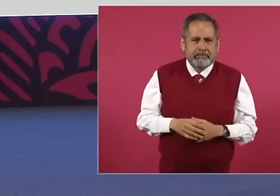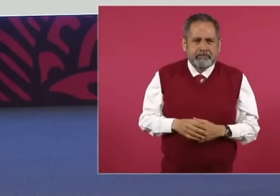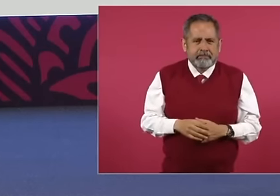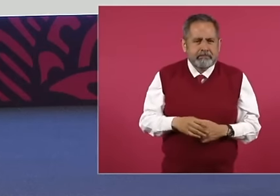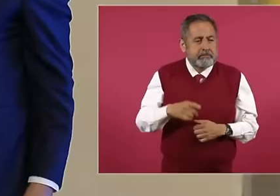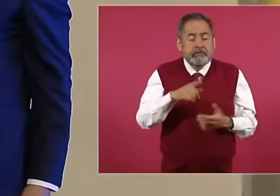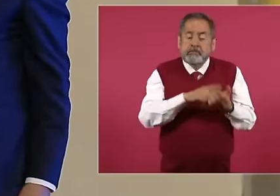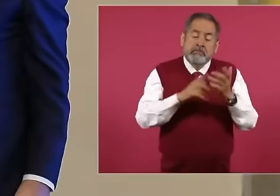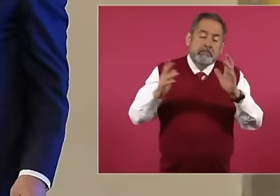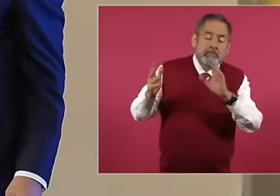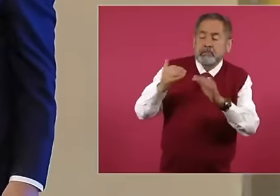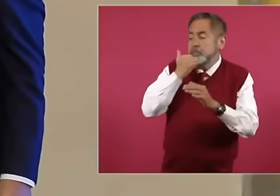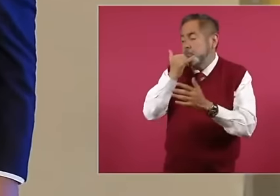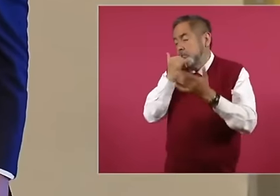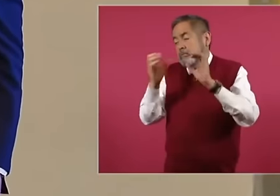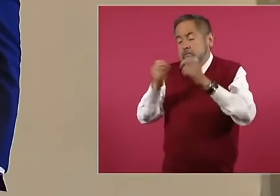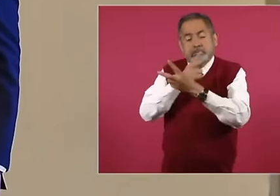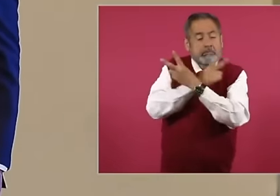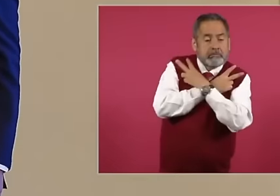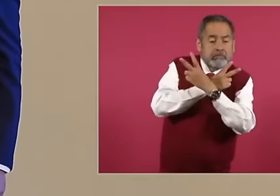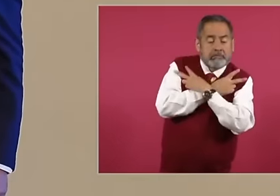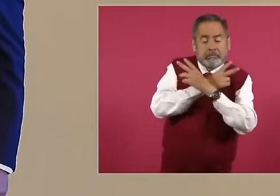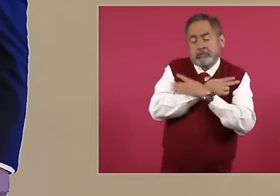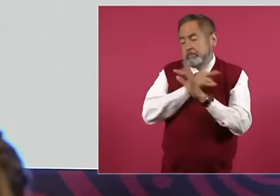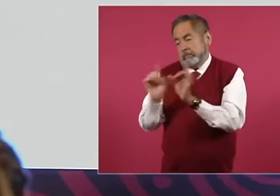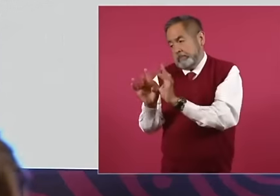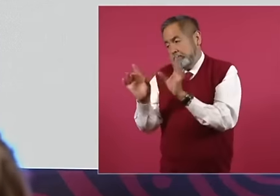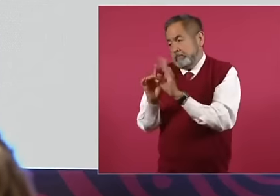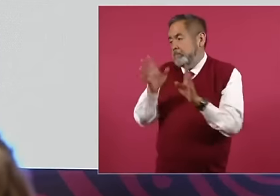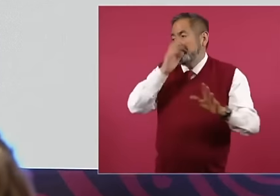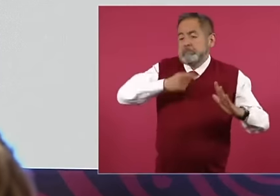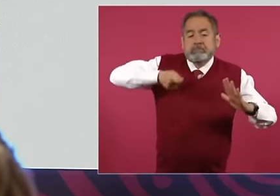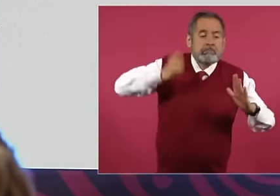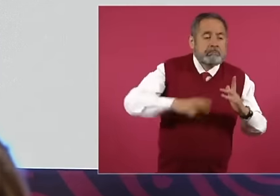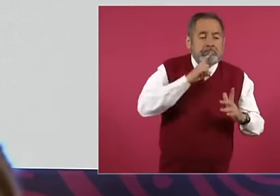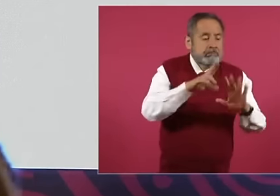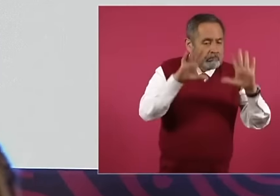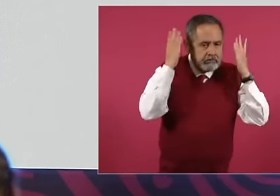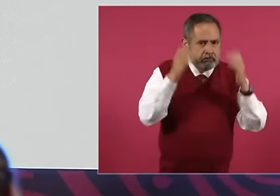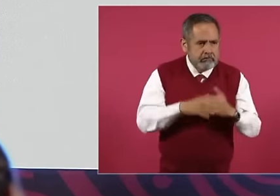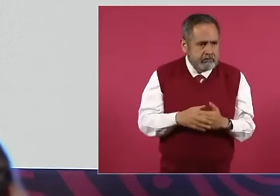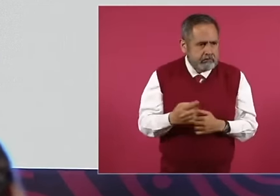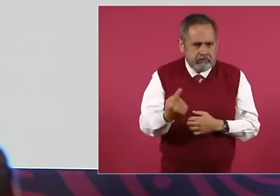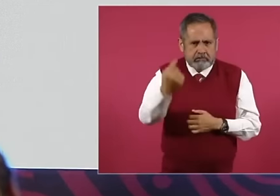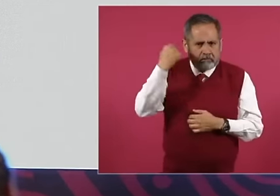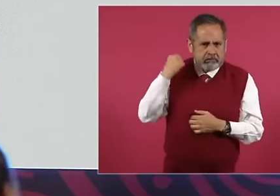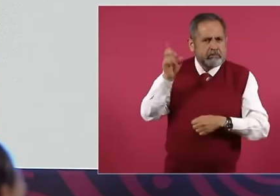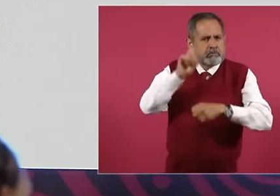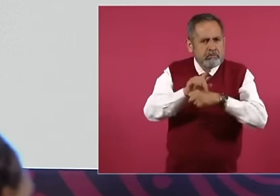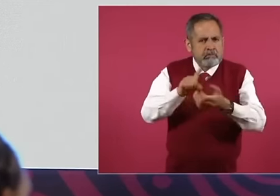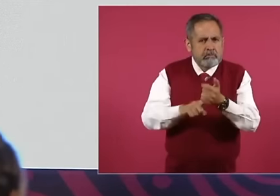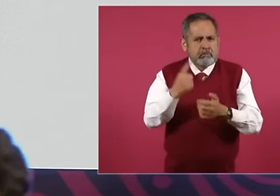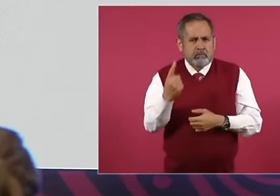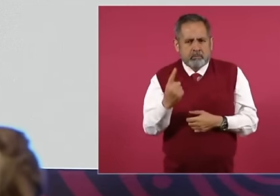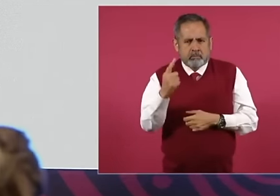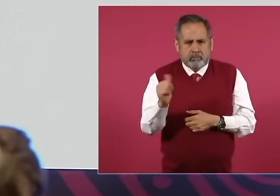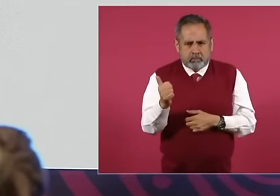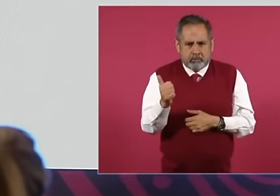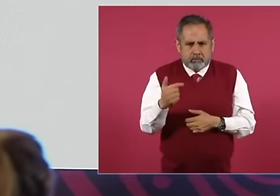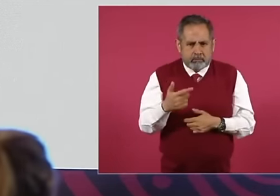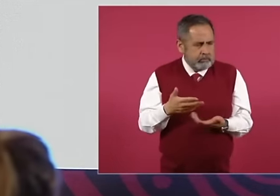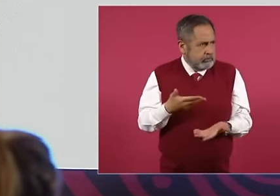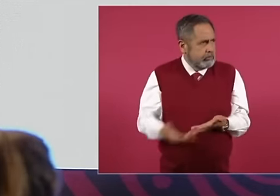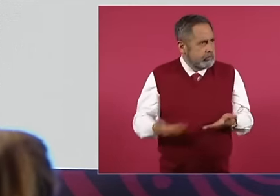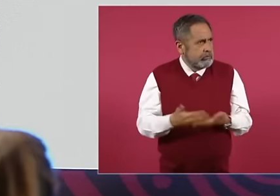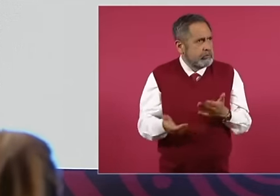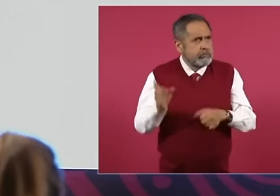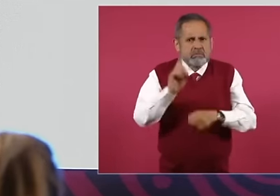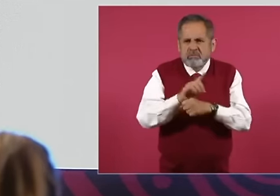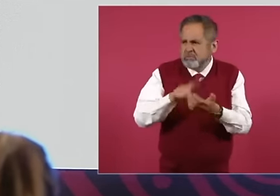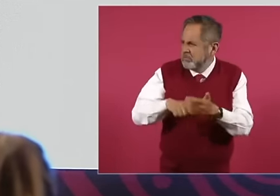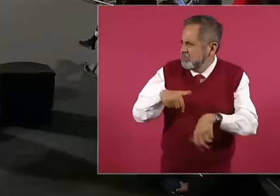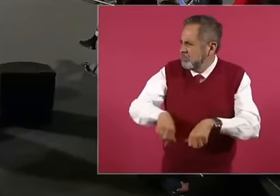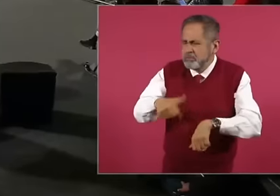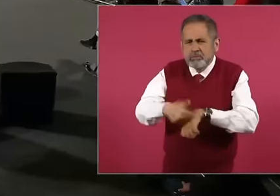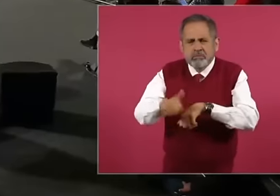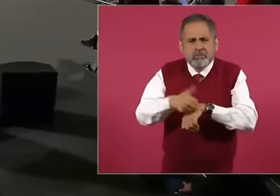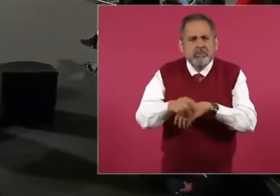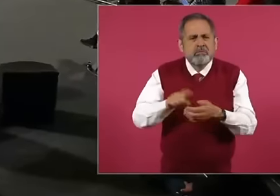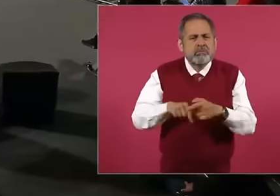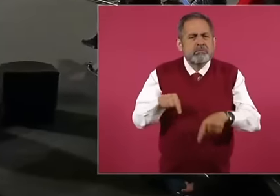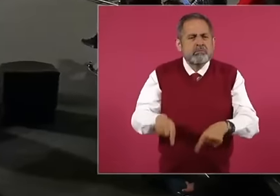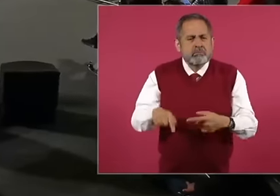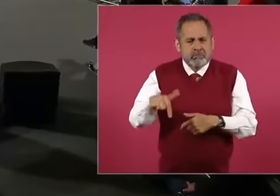are 12 no 12 there